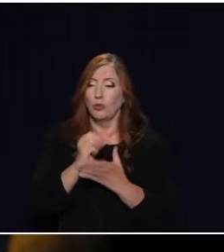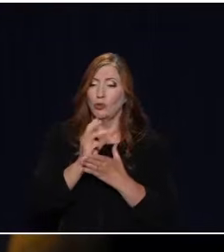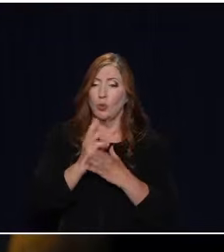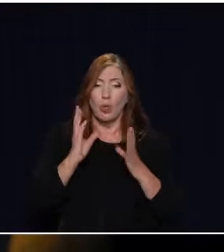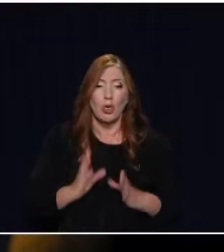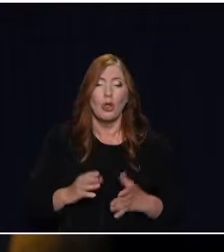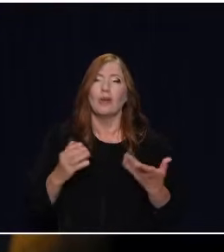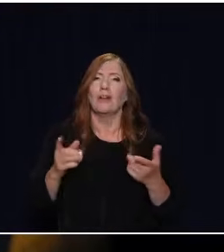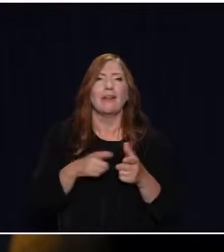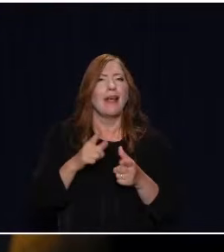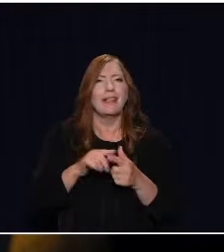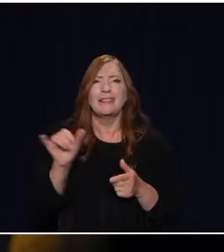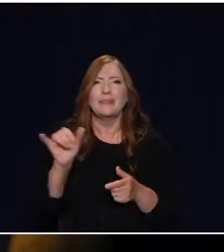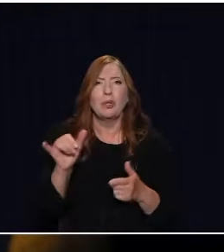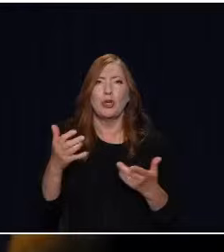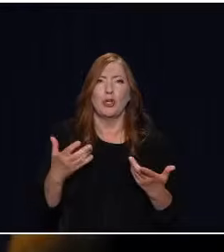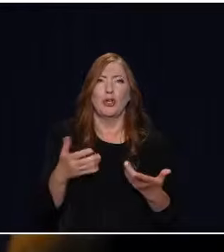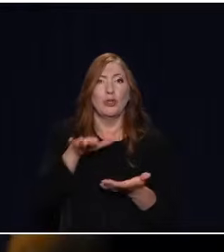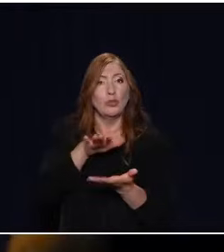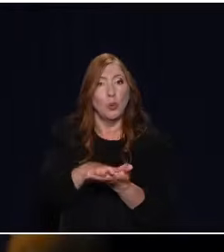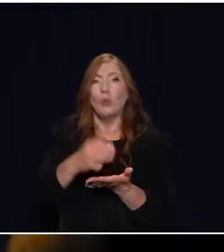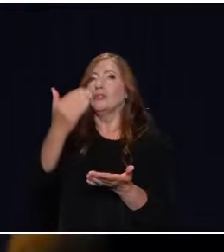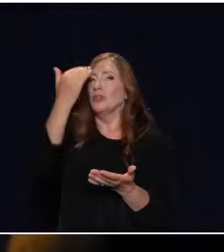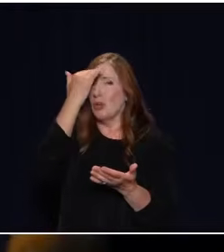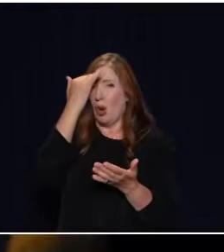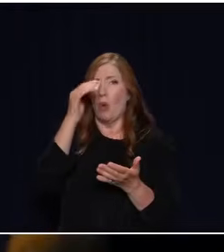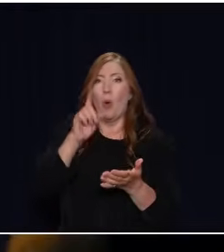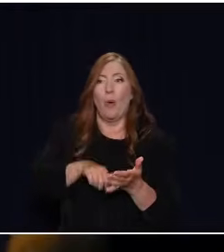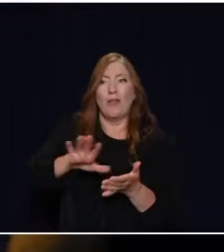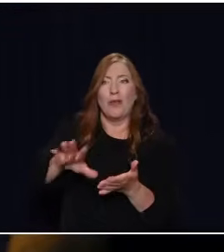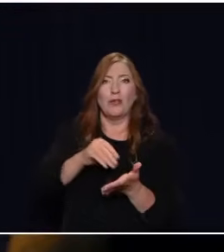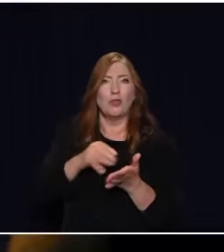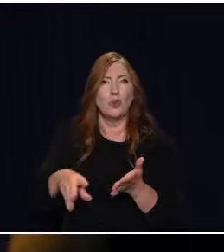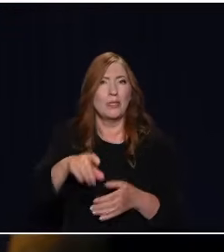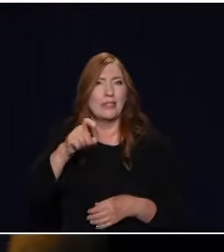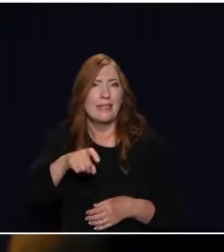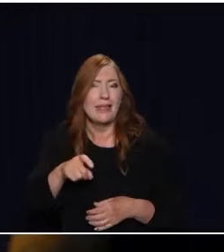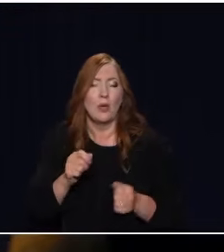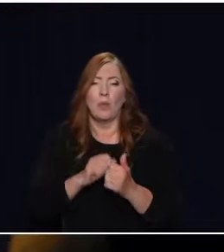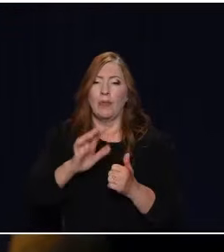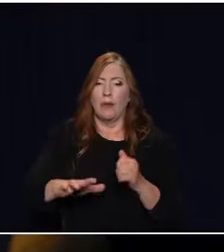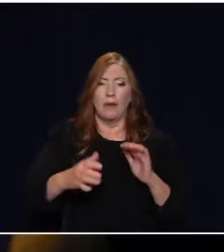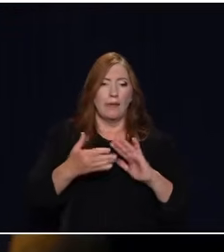RESOURCE OFFICER, I WOULD LIKE TO GIVE THEM A RESOURCE OFFICER.